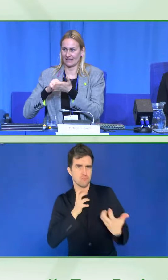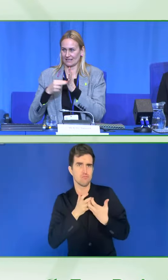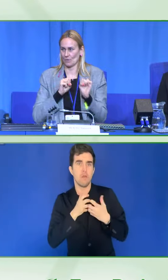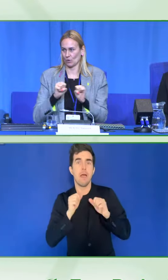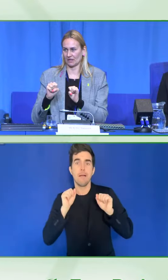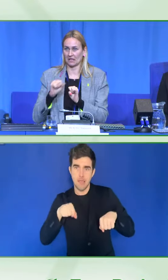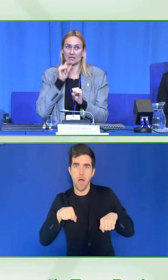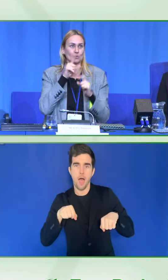web accessibility.